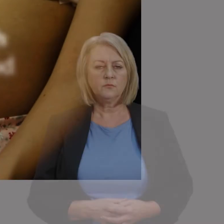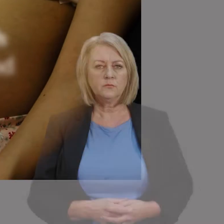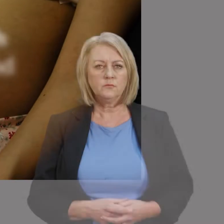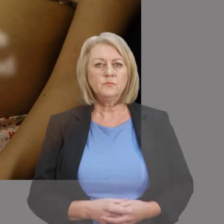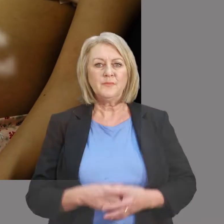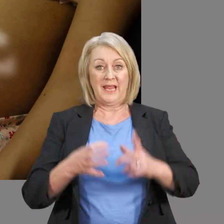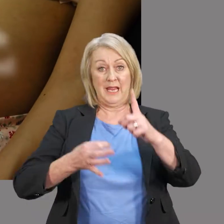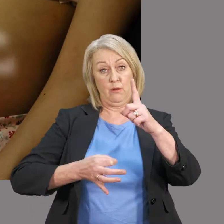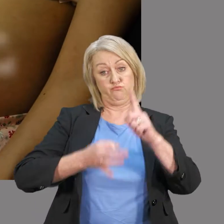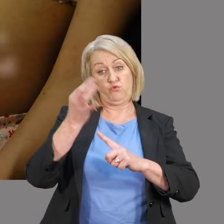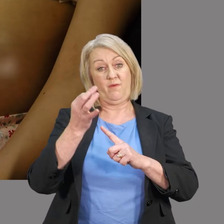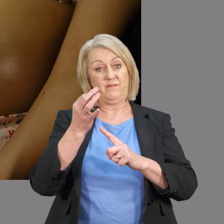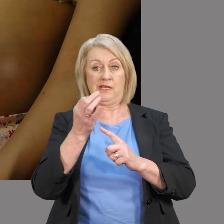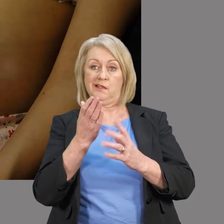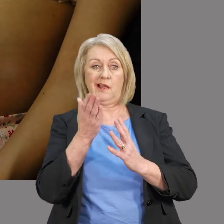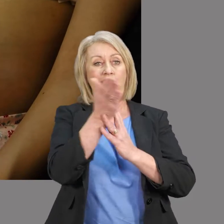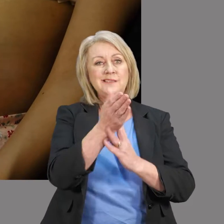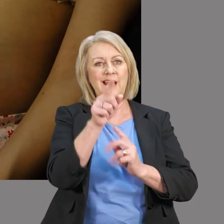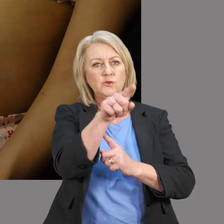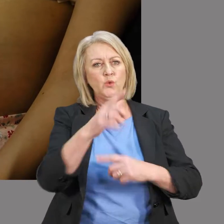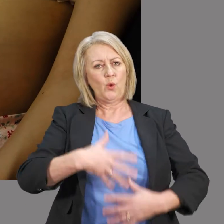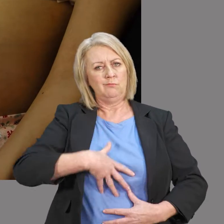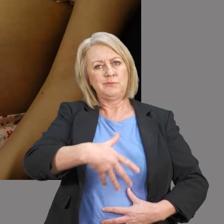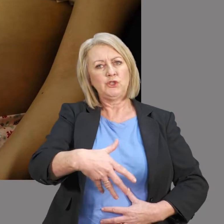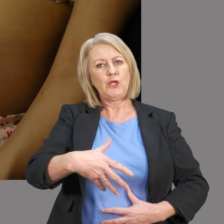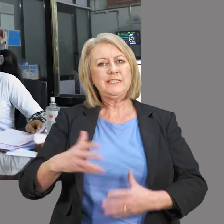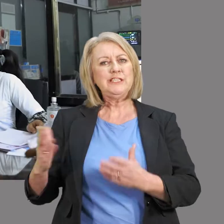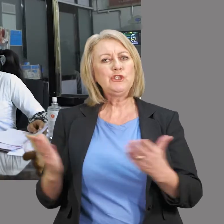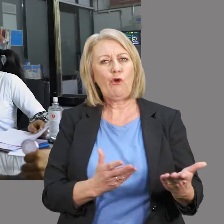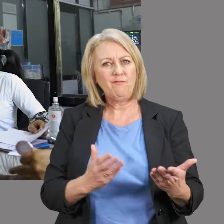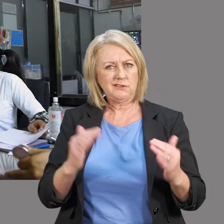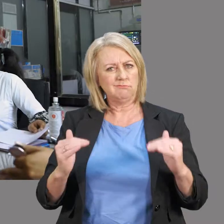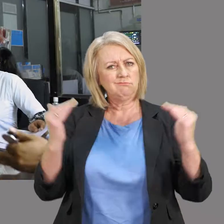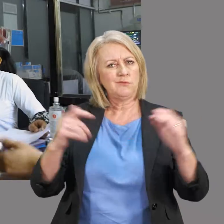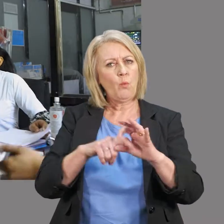Improving access to, and use of, quality maternity services to reduce maternal